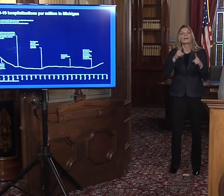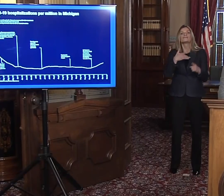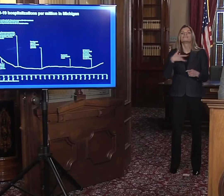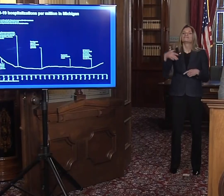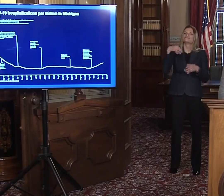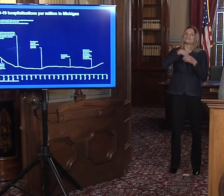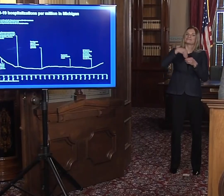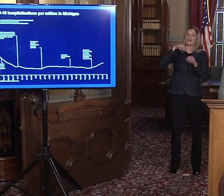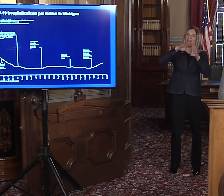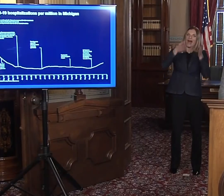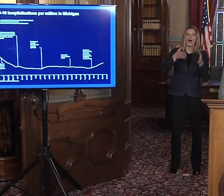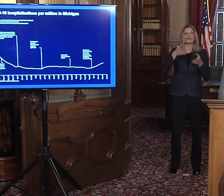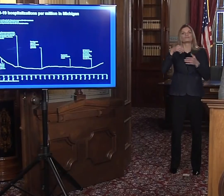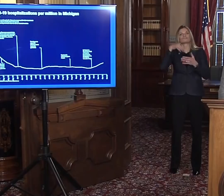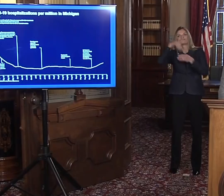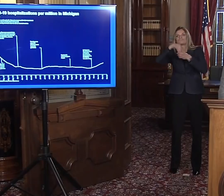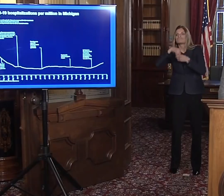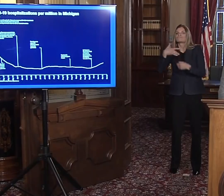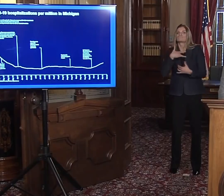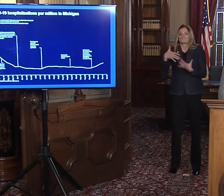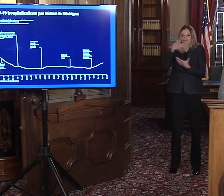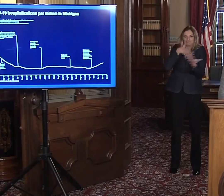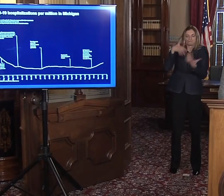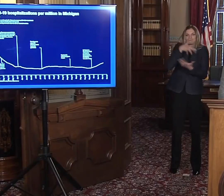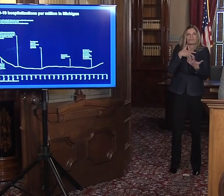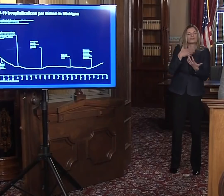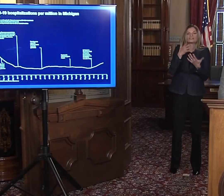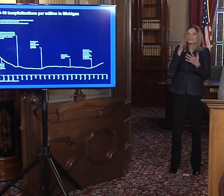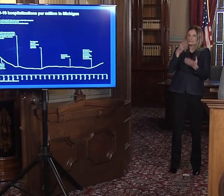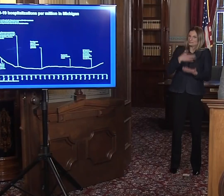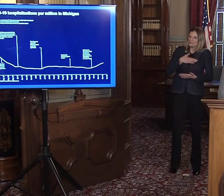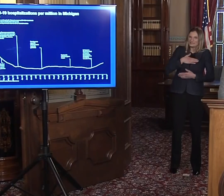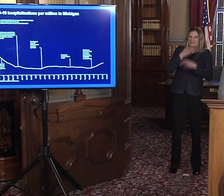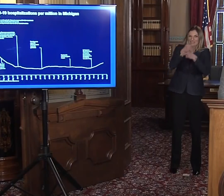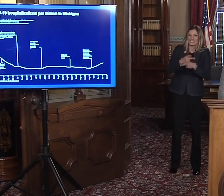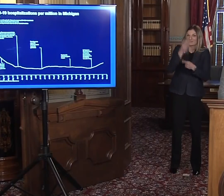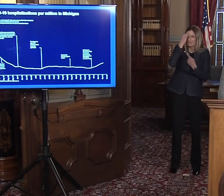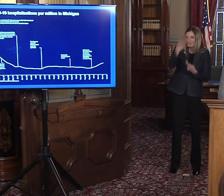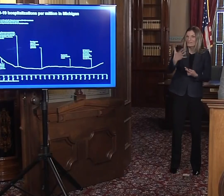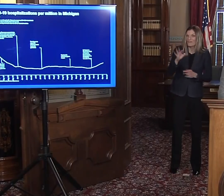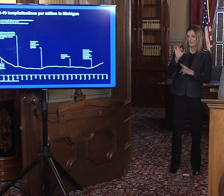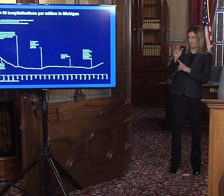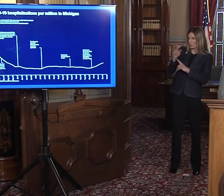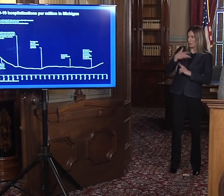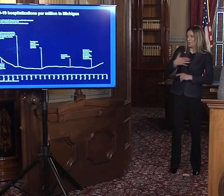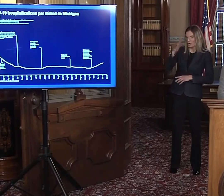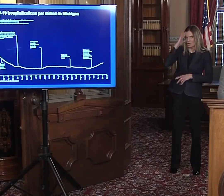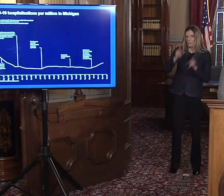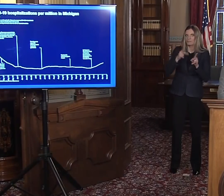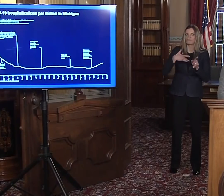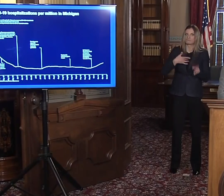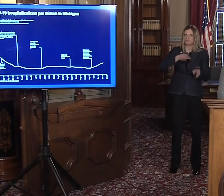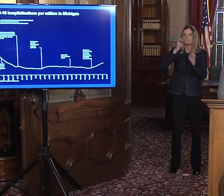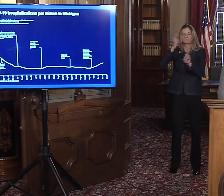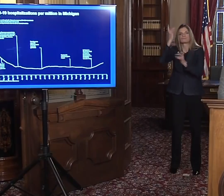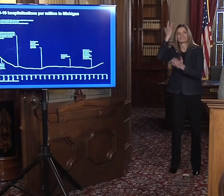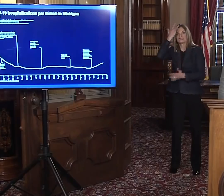WE ARE NOW MIRRORING THE 20 2020/2021 FLU SEASON. WE ARE SPENDING MORE TIME INDOORS. MORE PEOPLE WILL GET SICK. MORE PEOPLE WILL GET